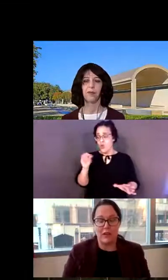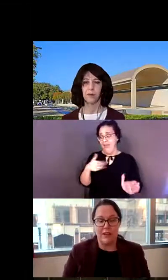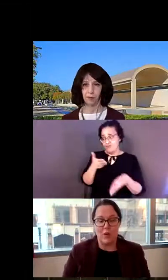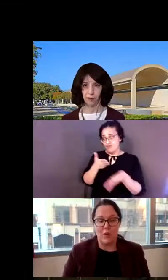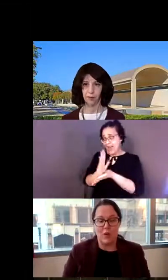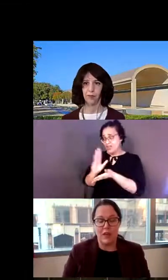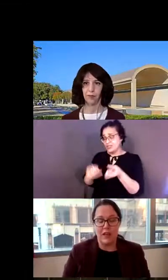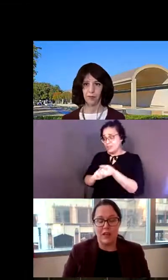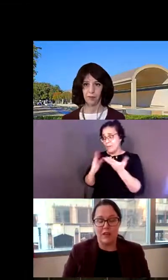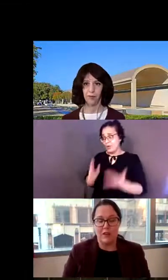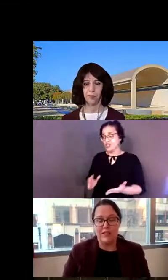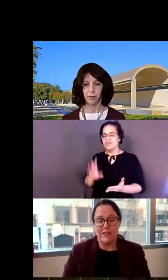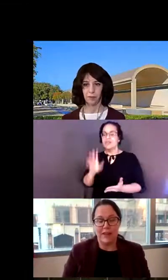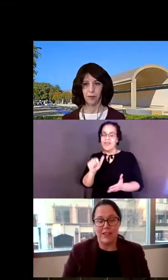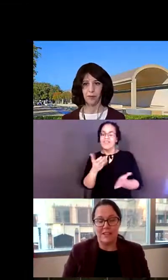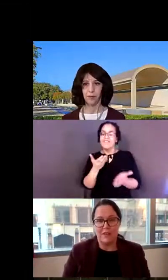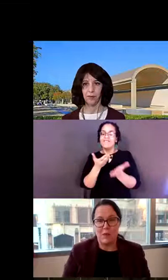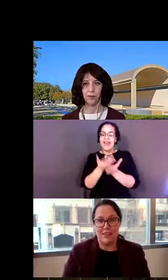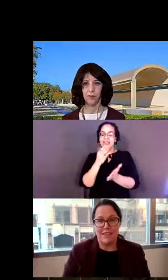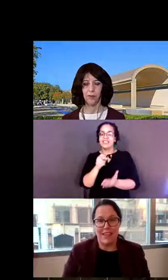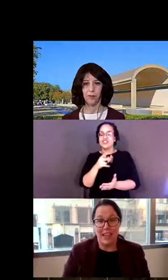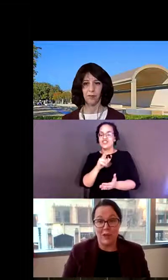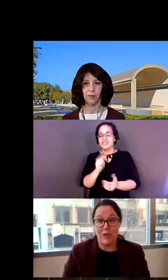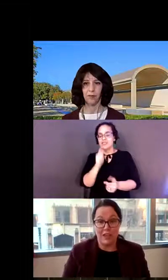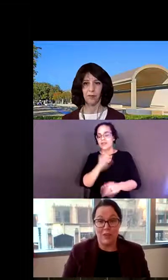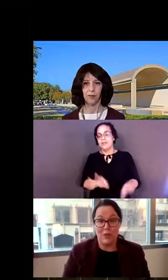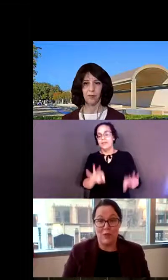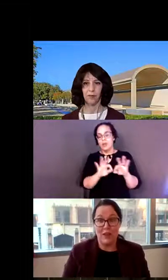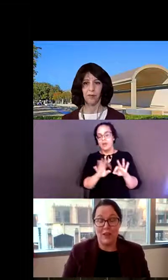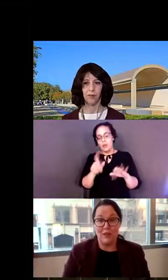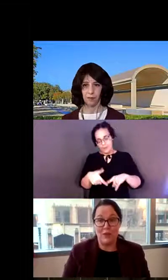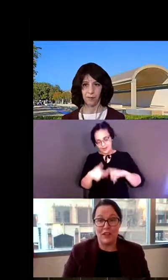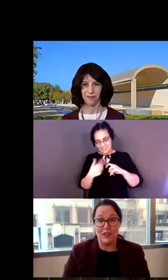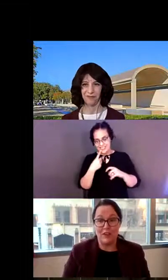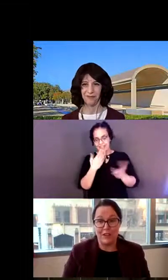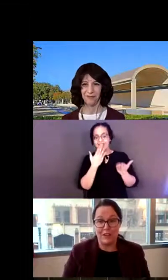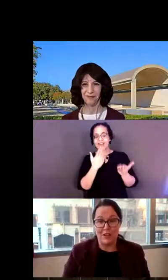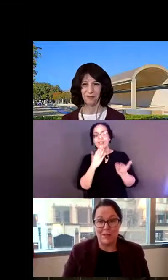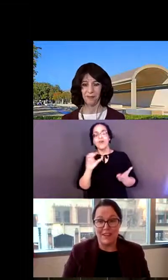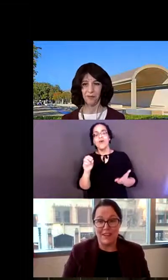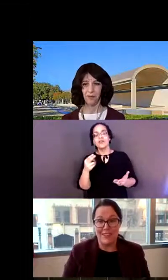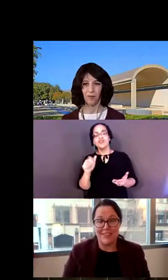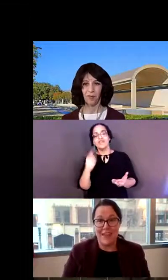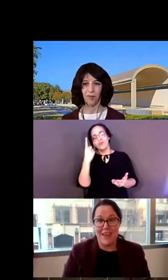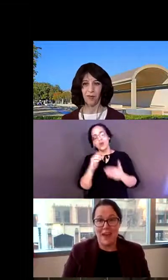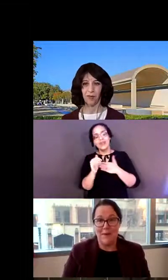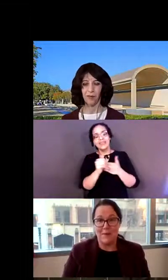and so it, you know, this is my chance to just pause and say thank you, thank you, Oregon Health Authority for your